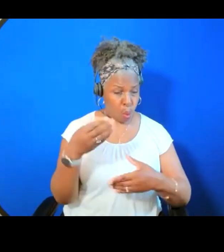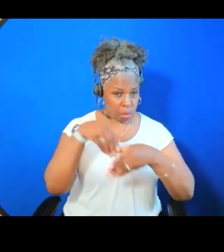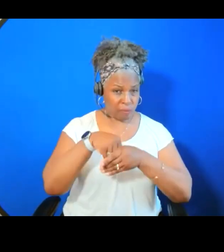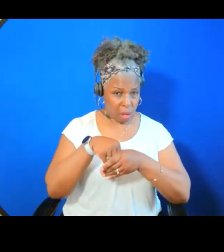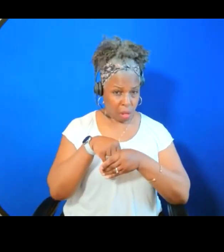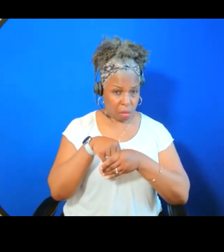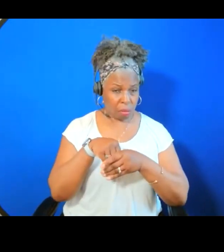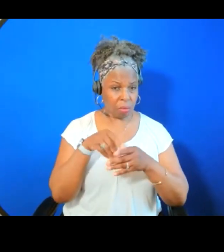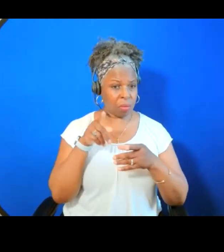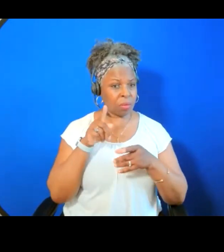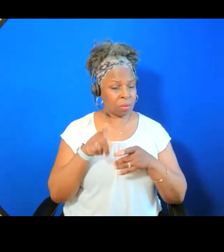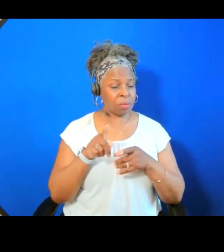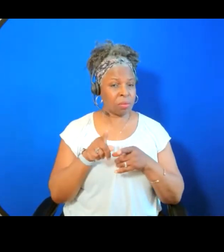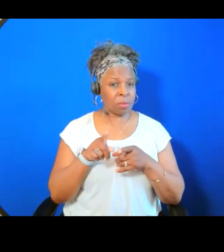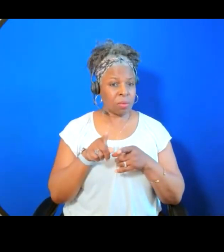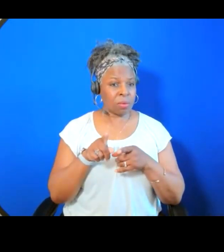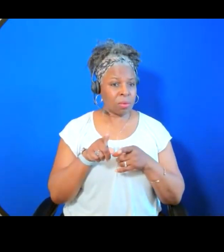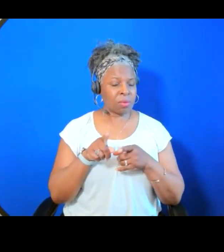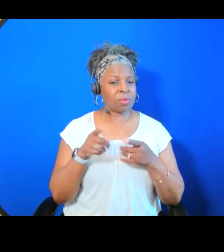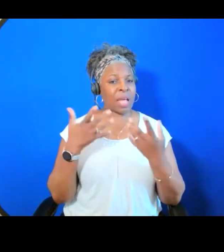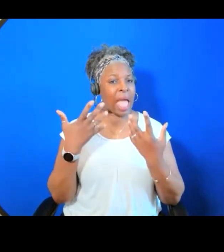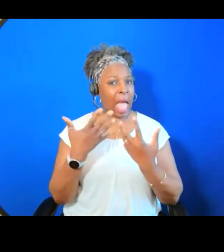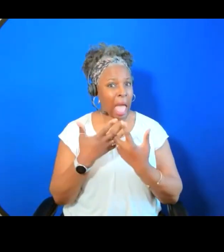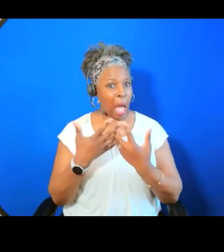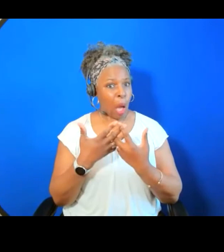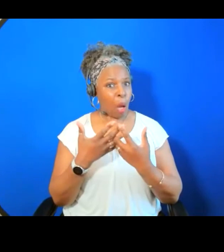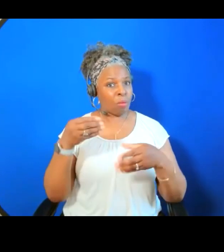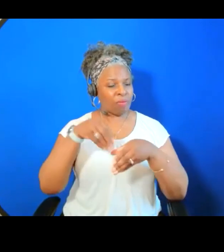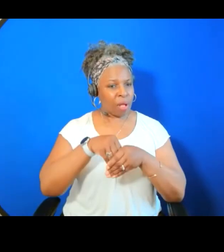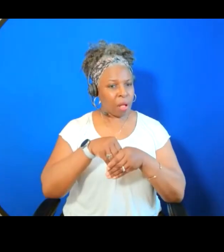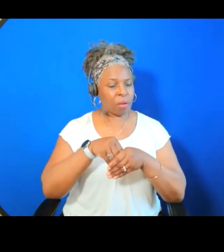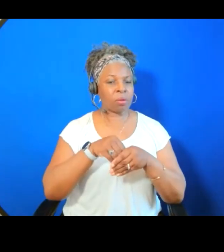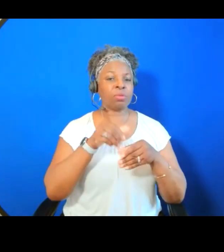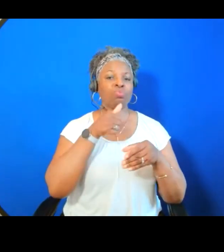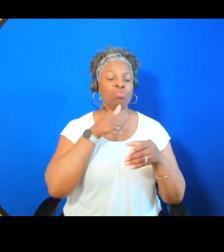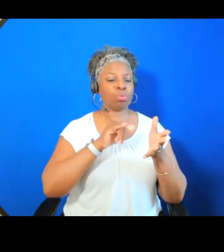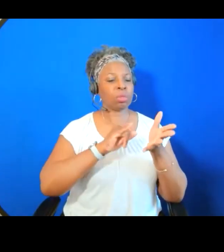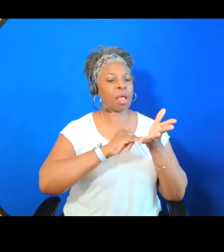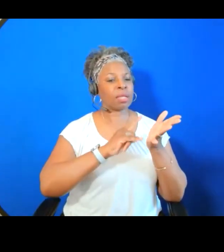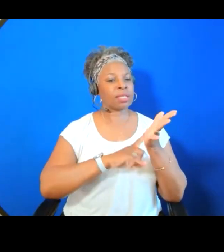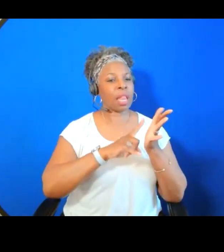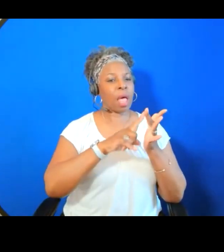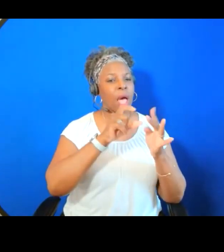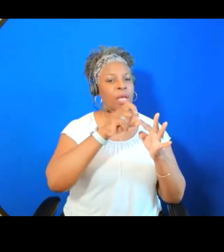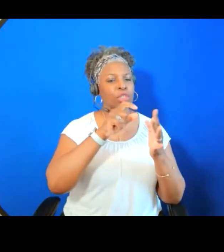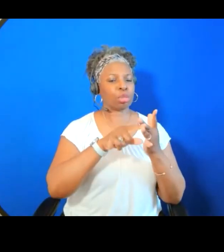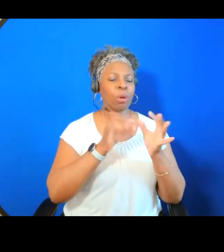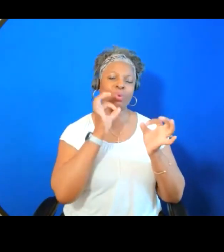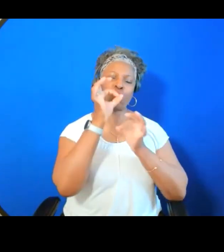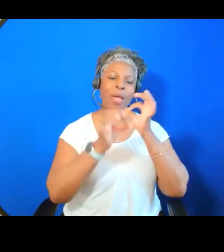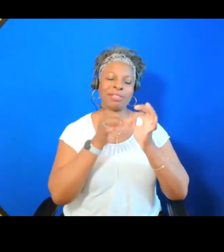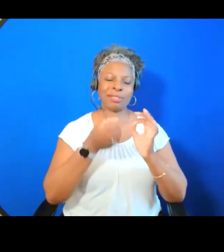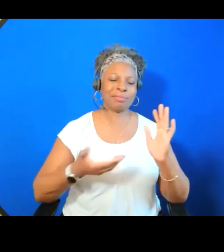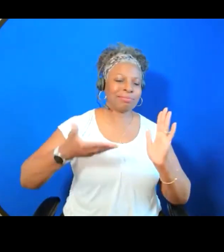So that's how you do that is go to Slido and you can put your questions in the Q&A section,